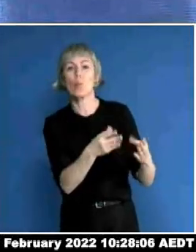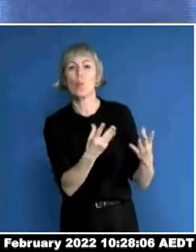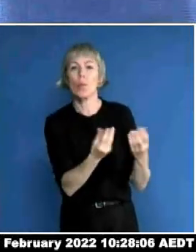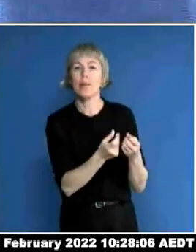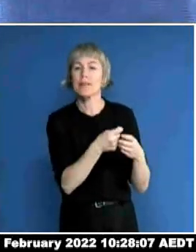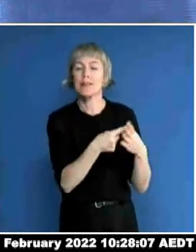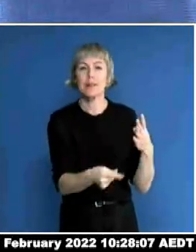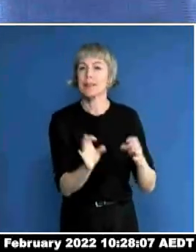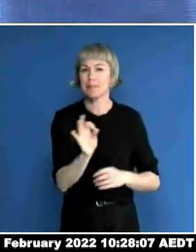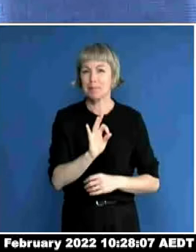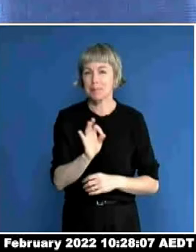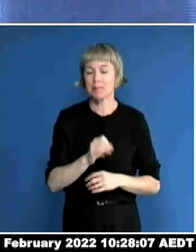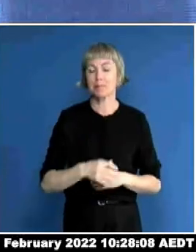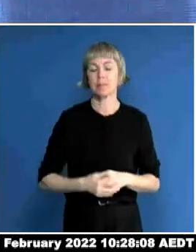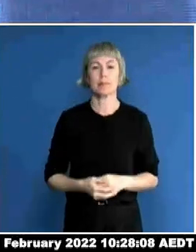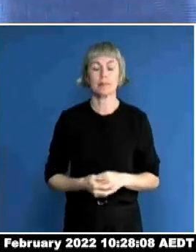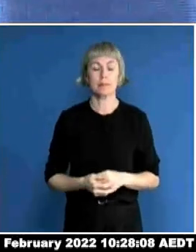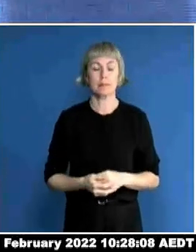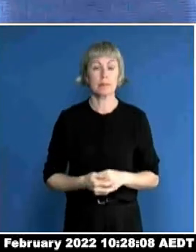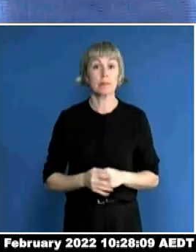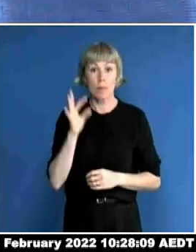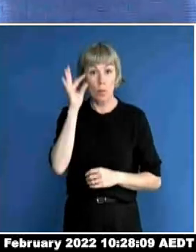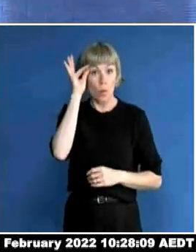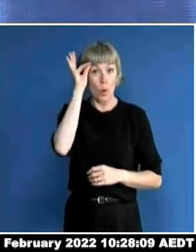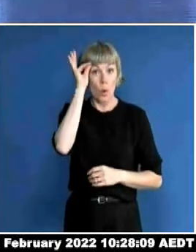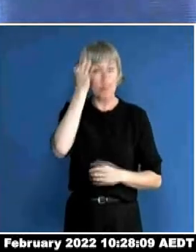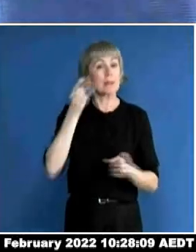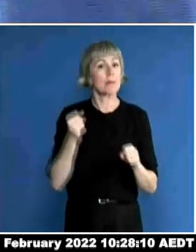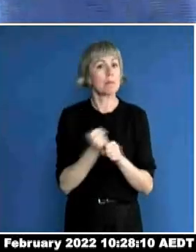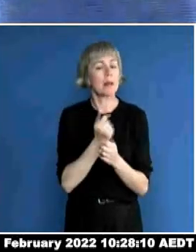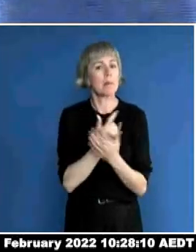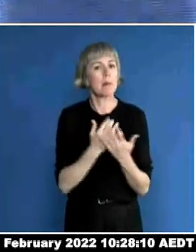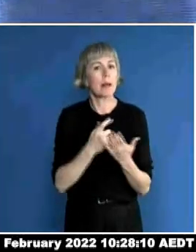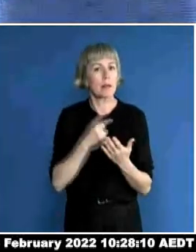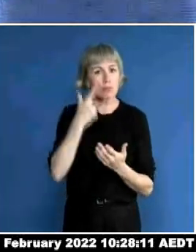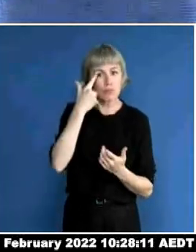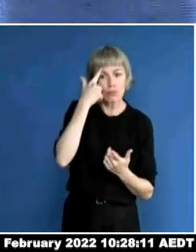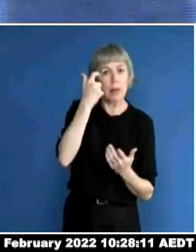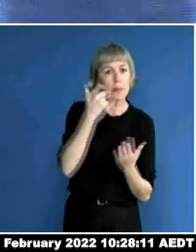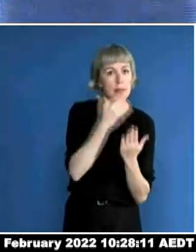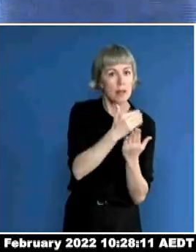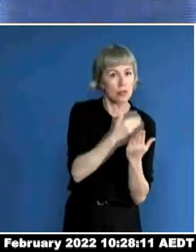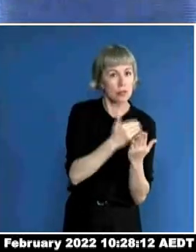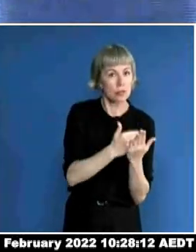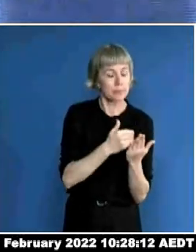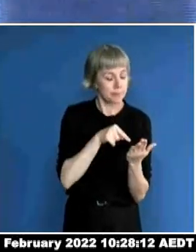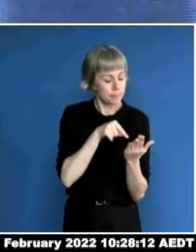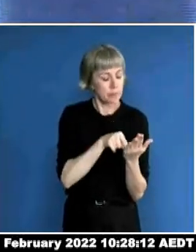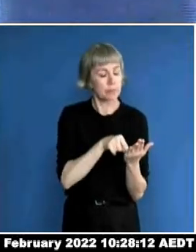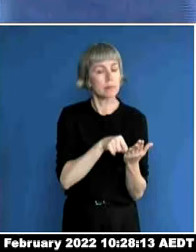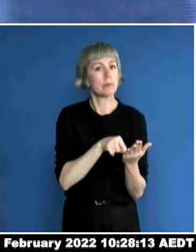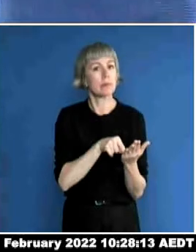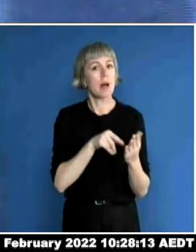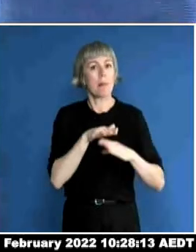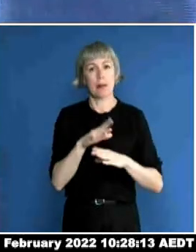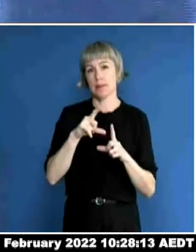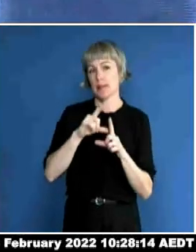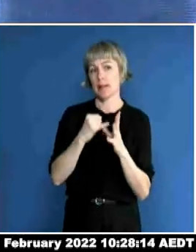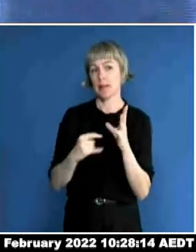program for DES participants in receipt of the Disability Support Pension. Again, I'm going to use an abbreviation the DSP.